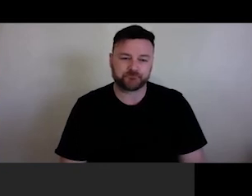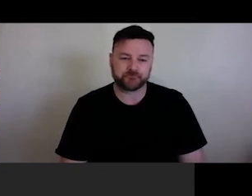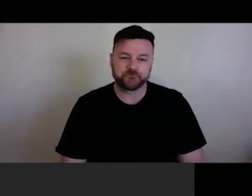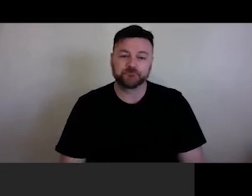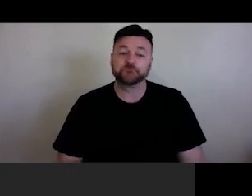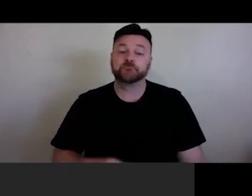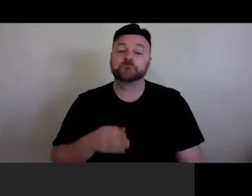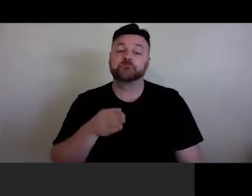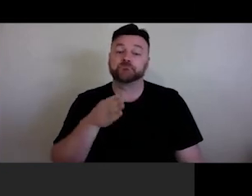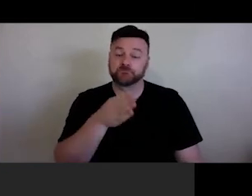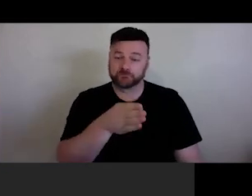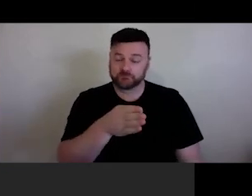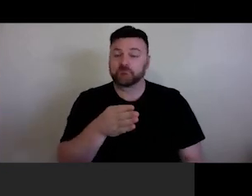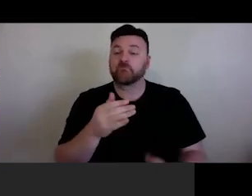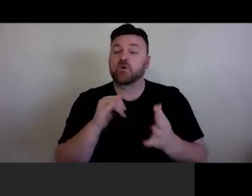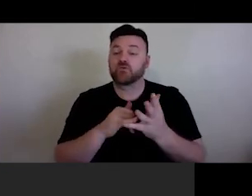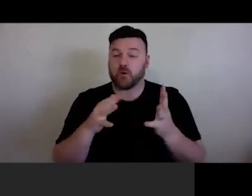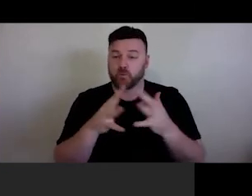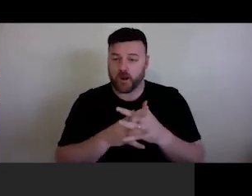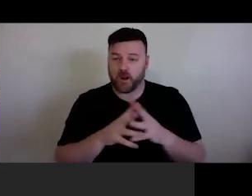software called Bureau Presenter. It is predominantly made for the church